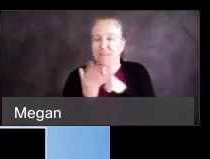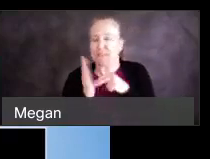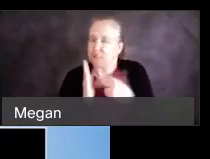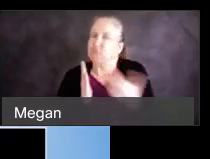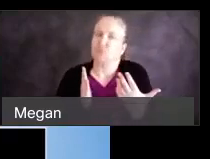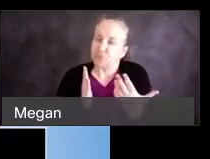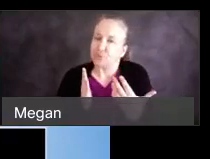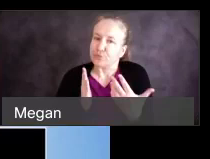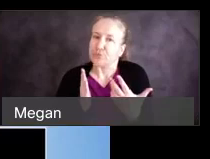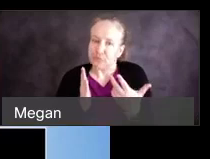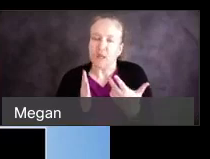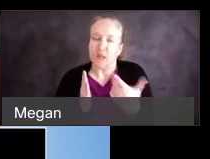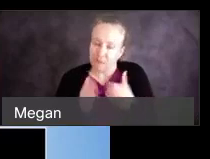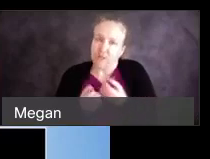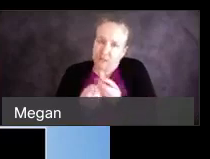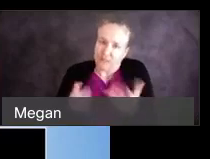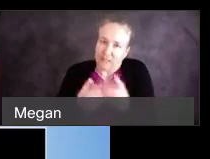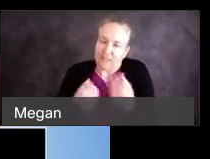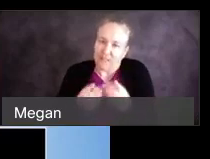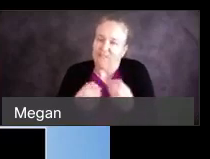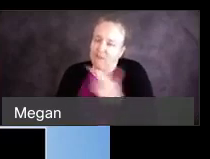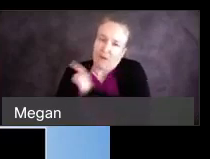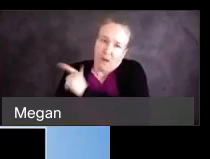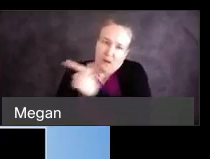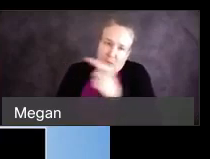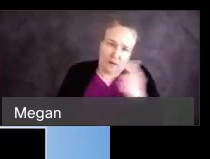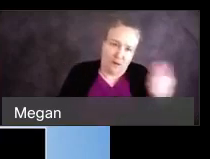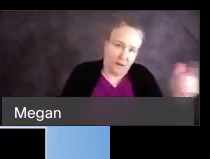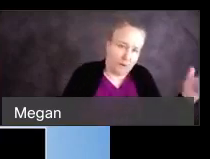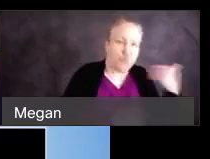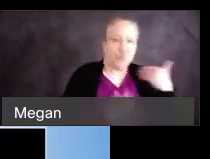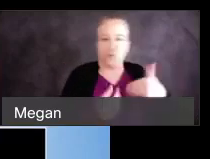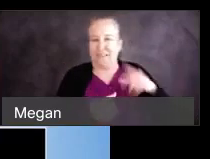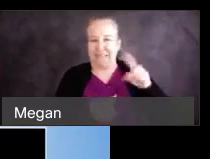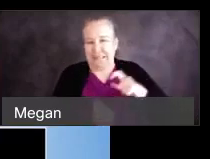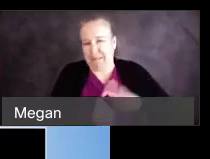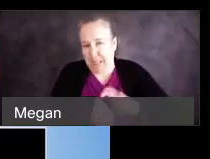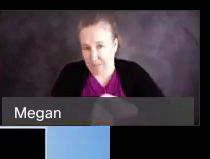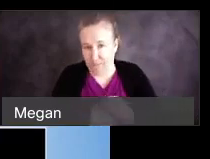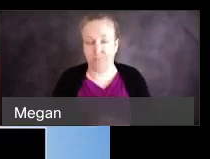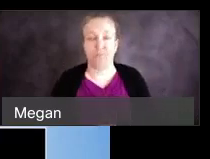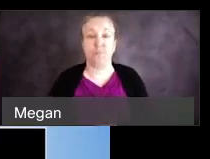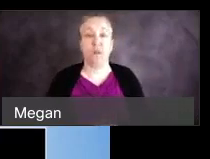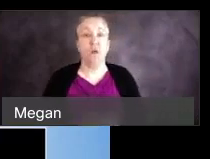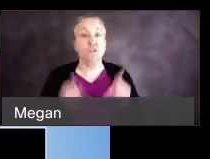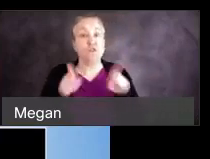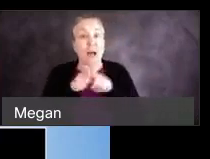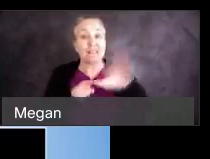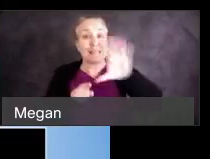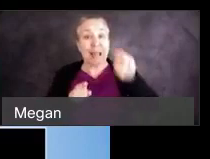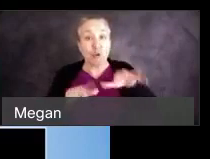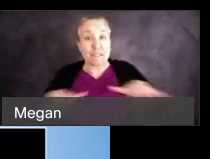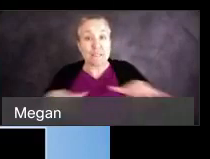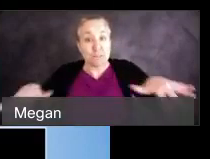that day. So in terms of how we're doing as a County and again, this is data that we are